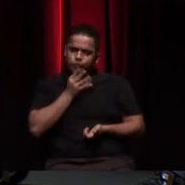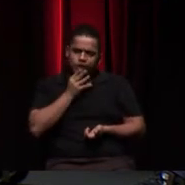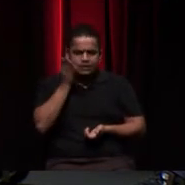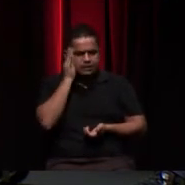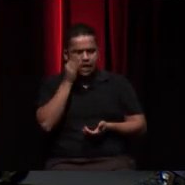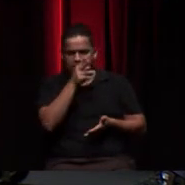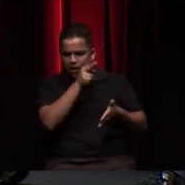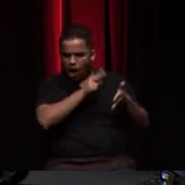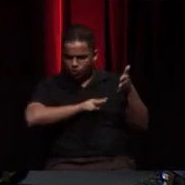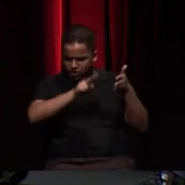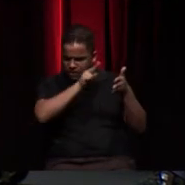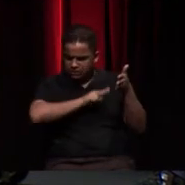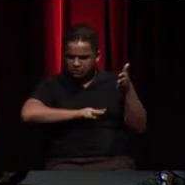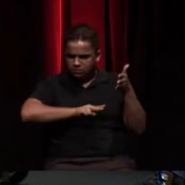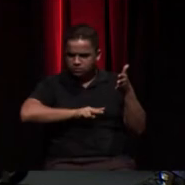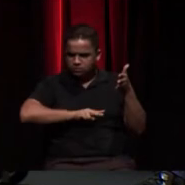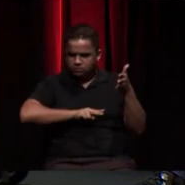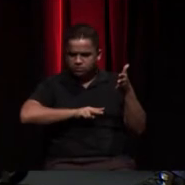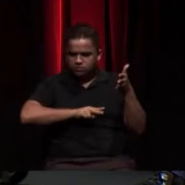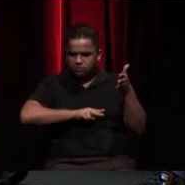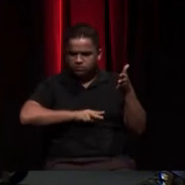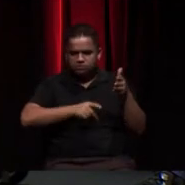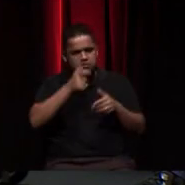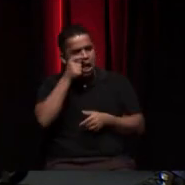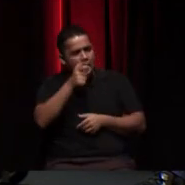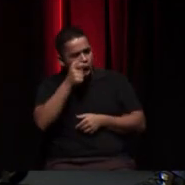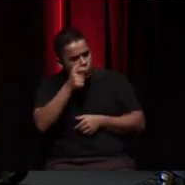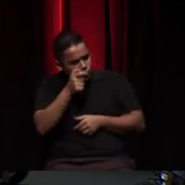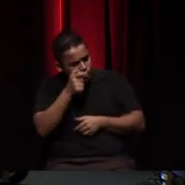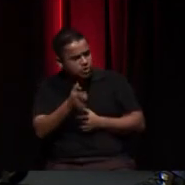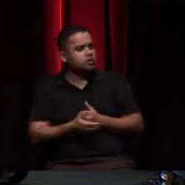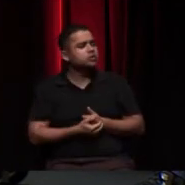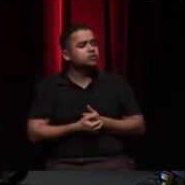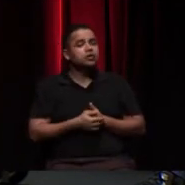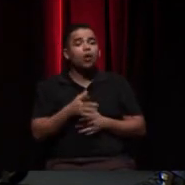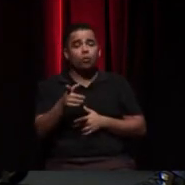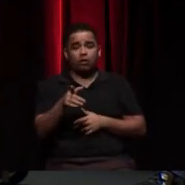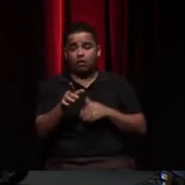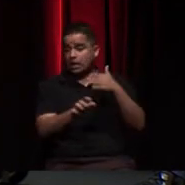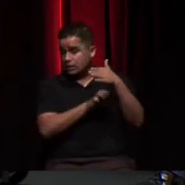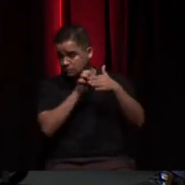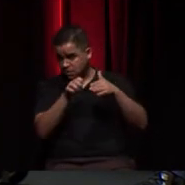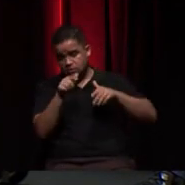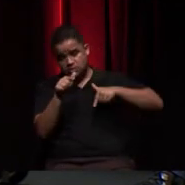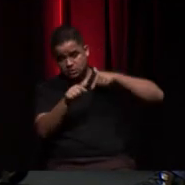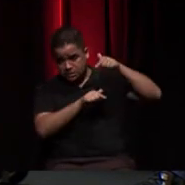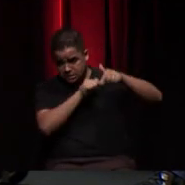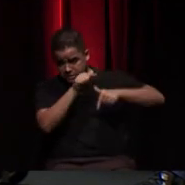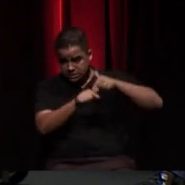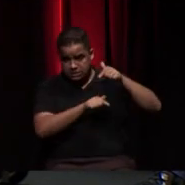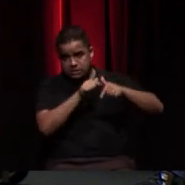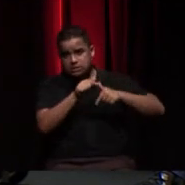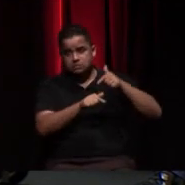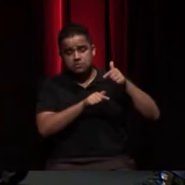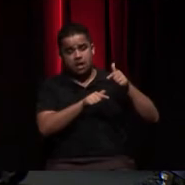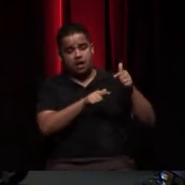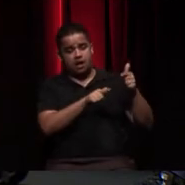as André said, are the companies that during that period worked with content.